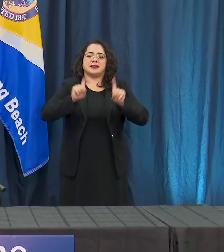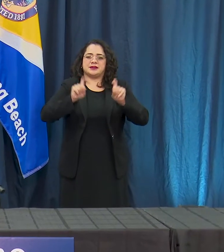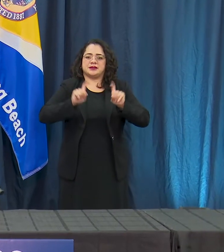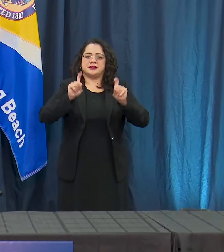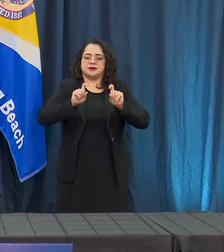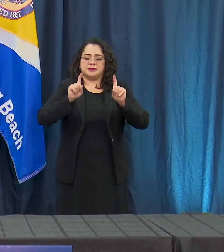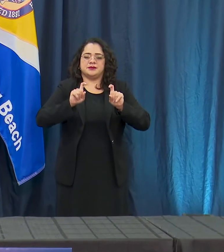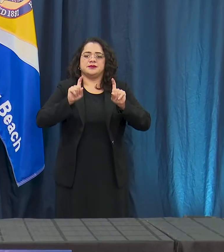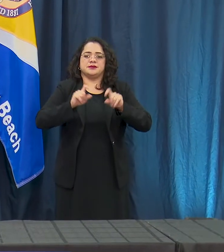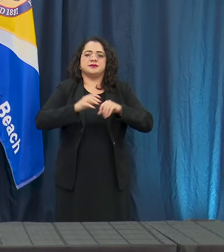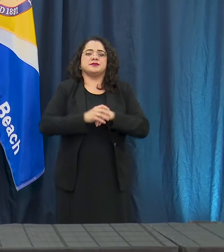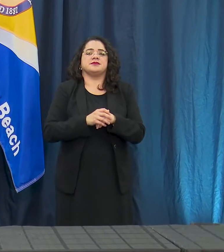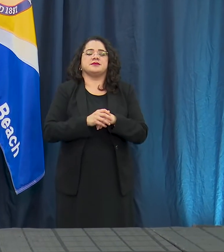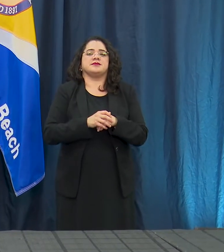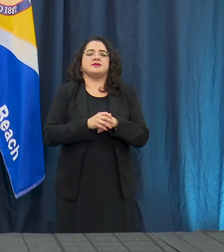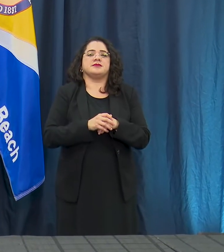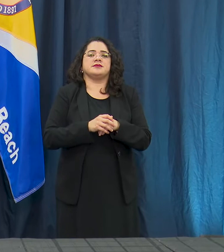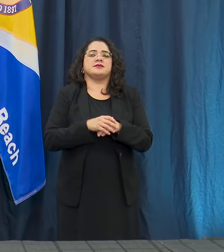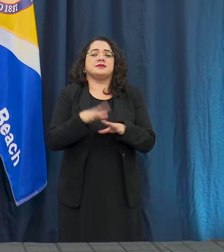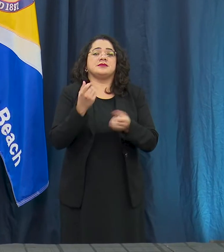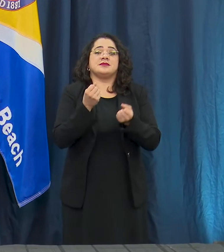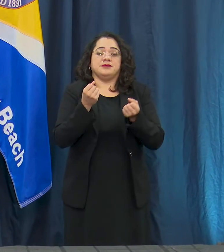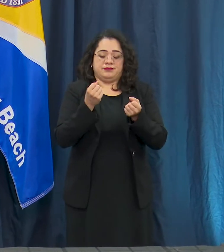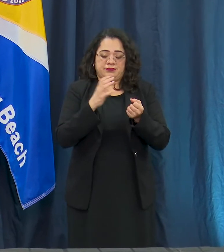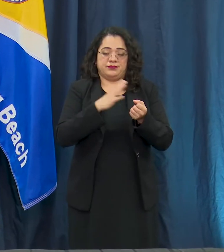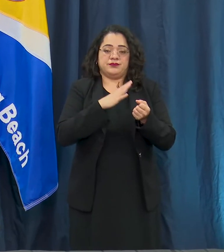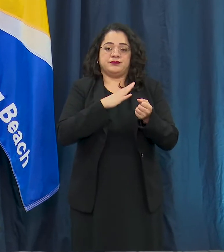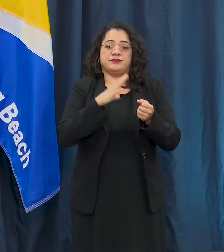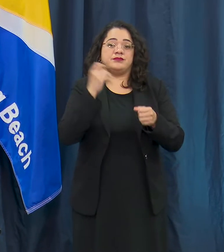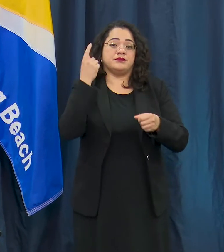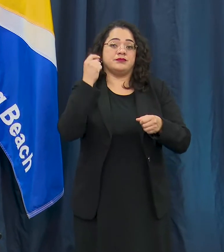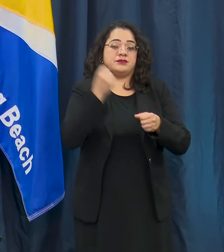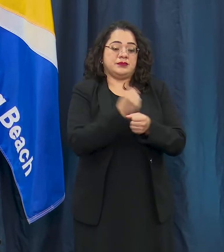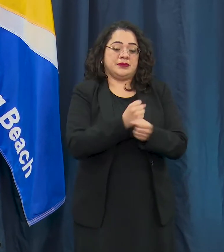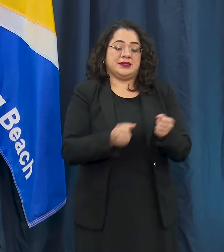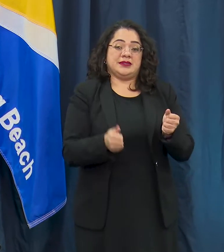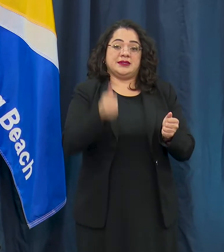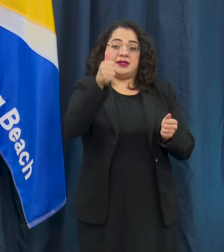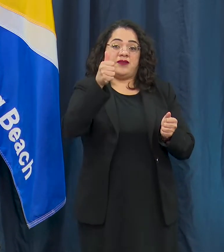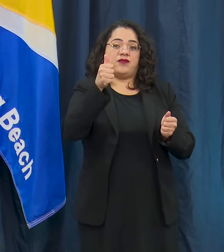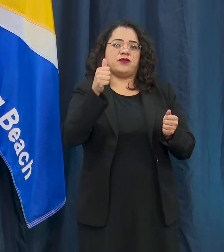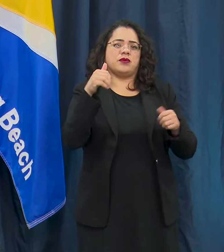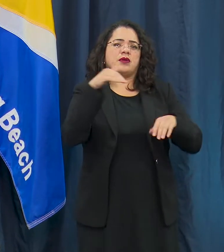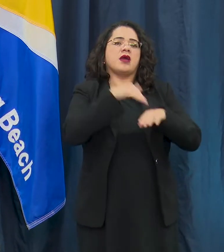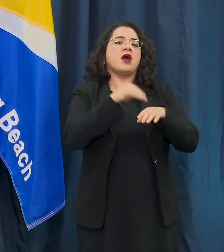you about the Safer at Home Order that begins today and then what to expect in